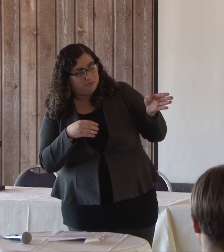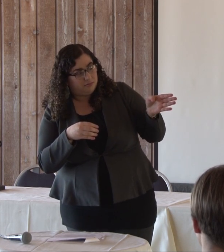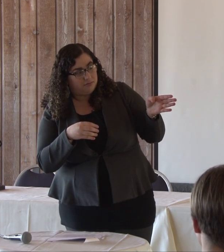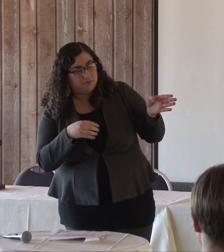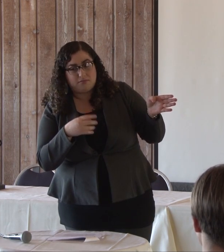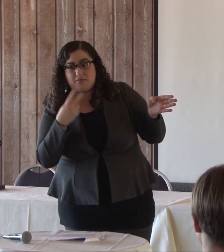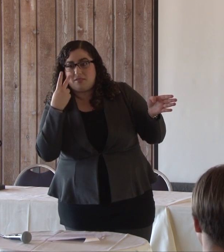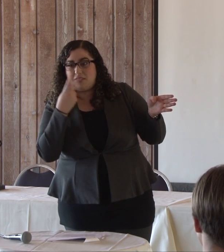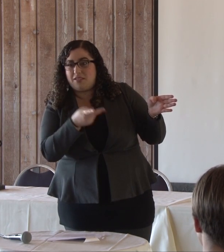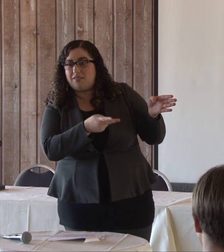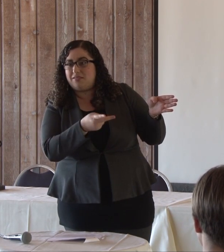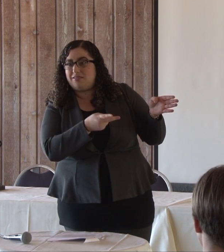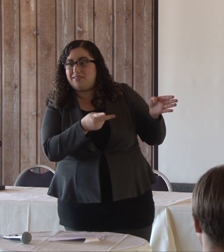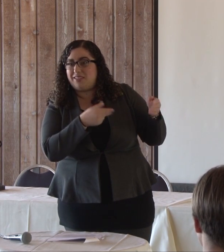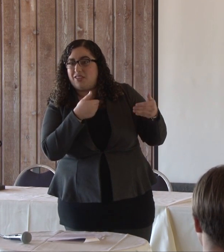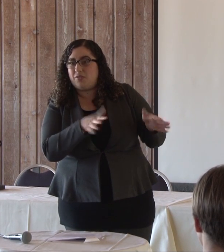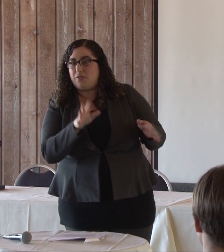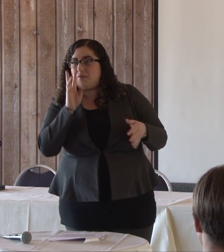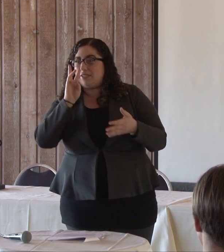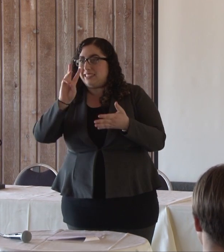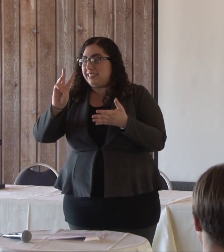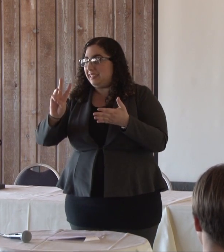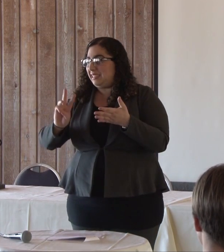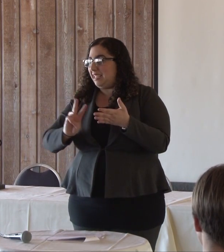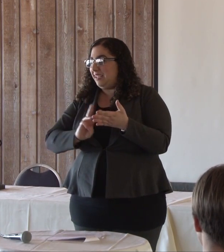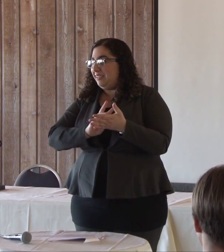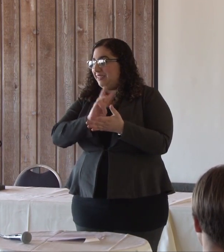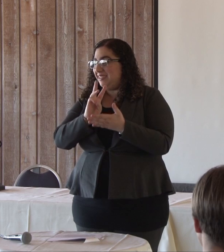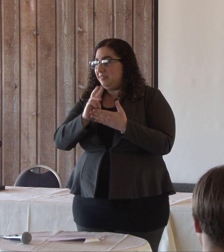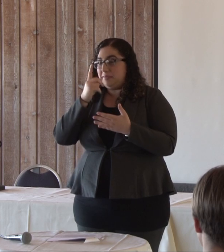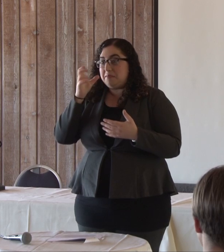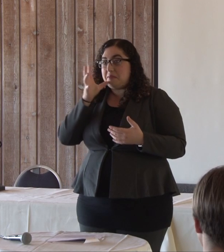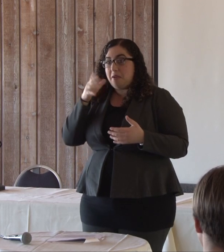down the hall realized that she hears some crying and she opens the door.